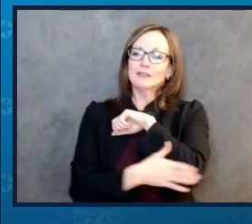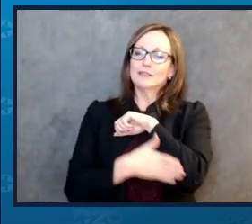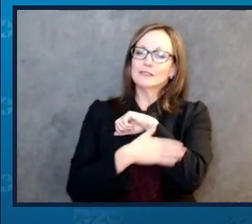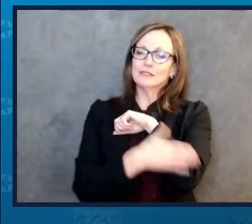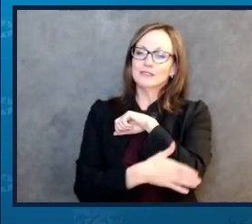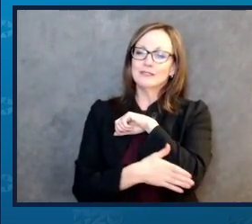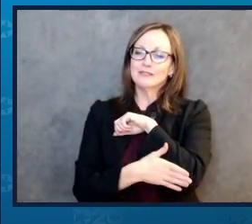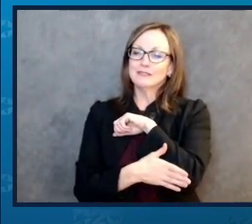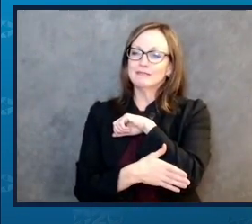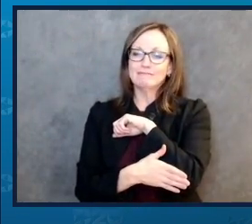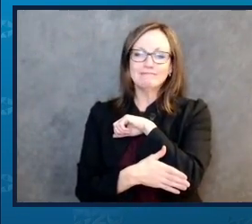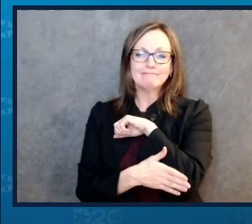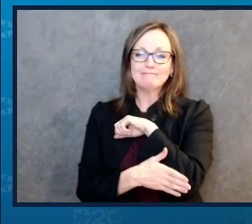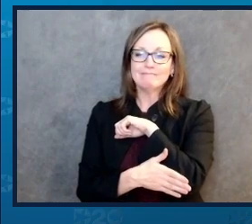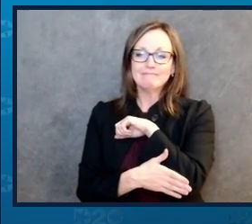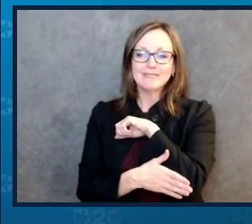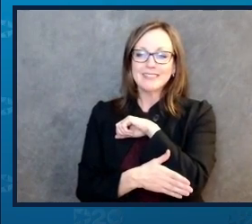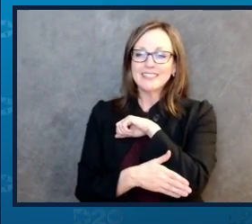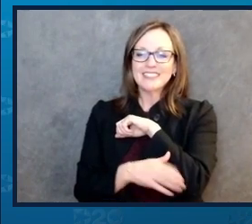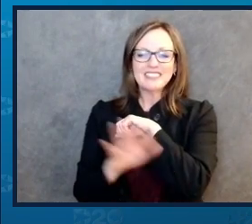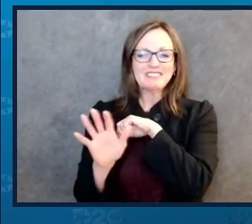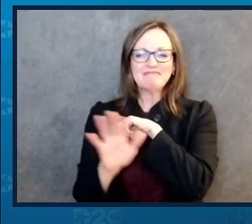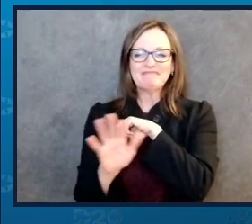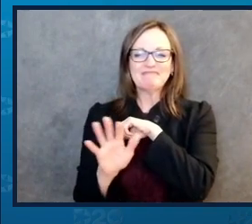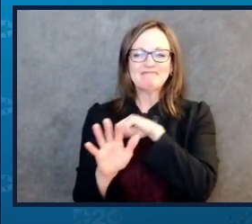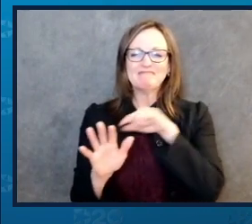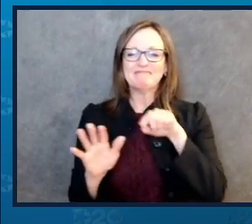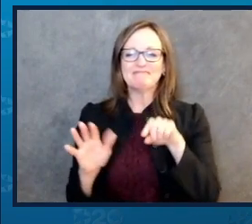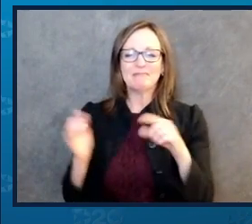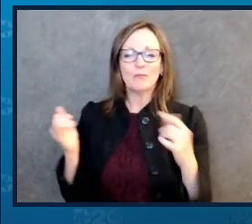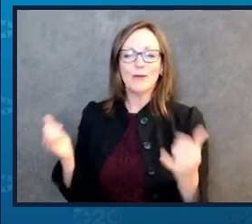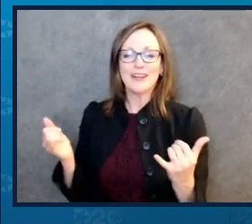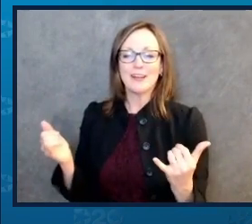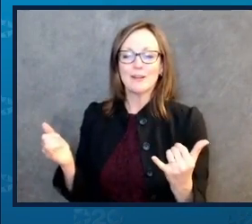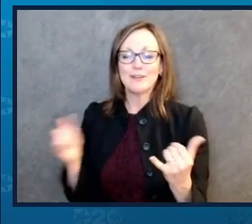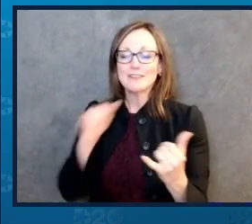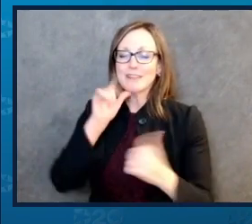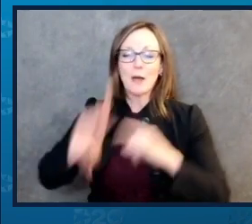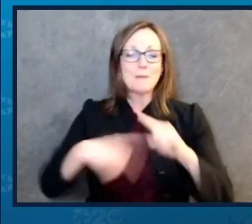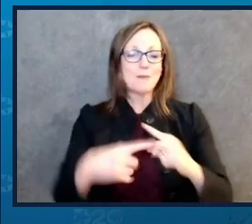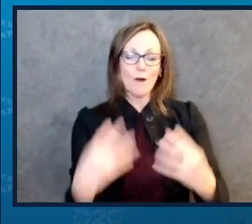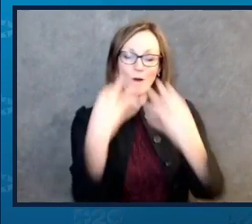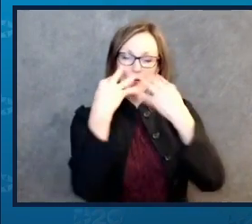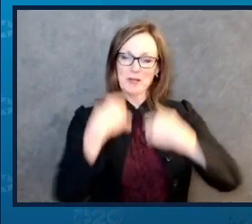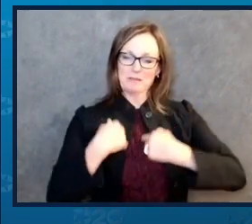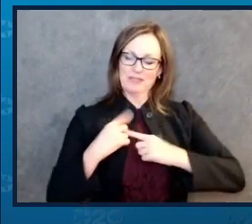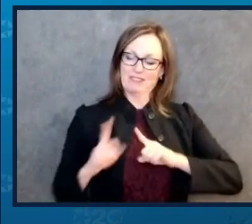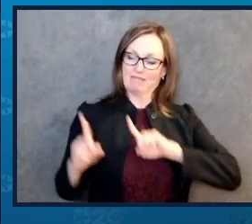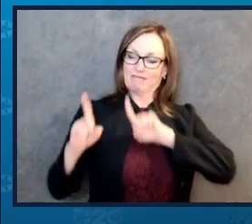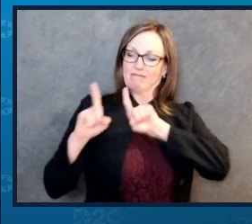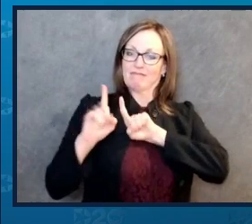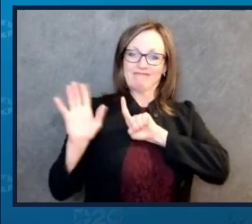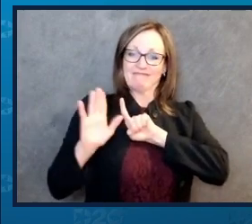IT ITS ABOUT YOU.